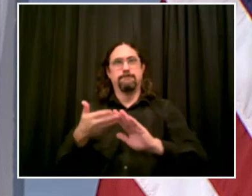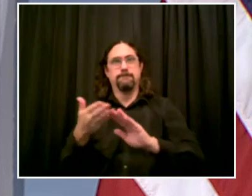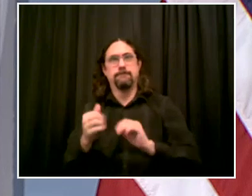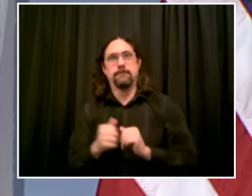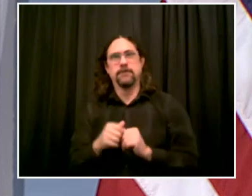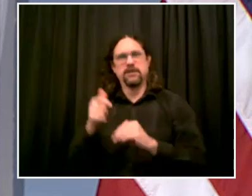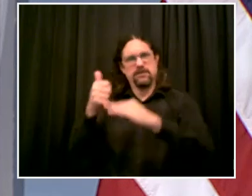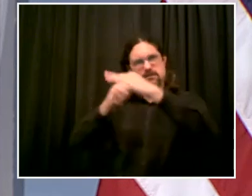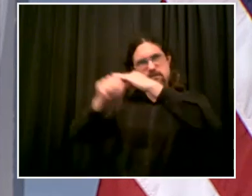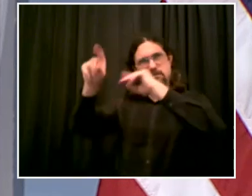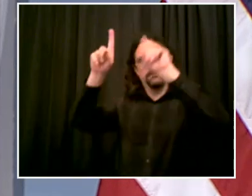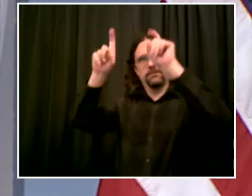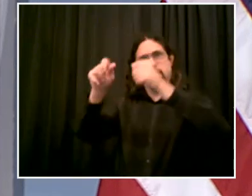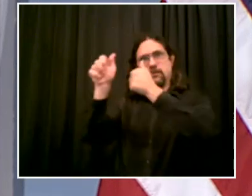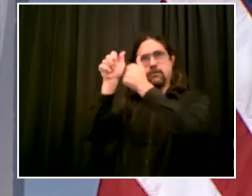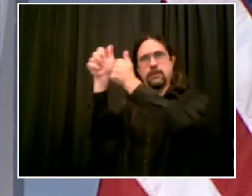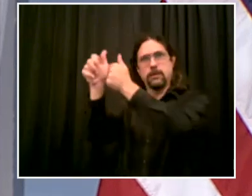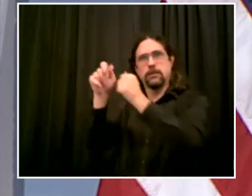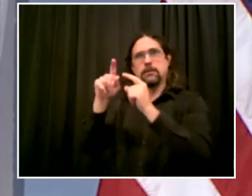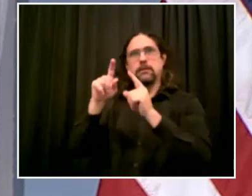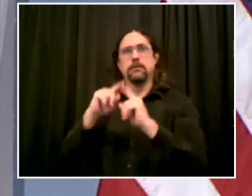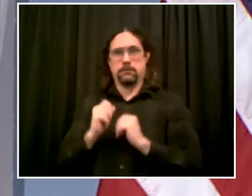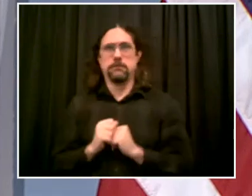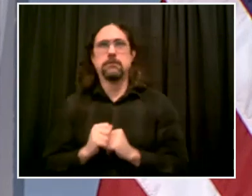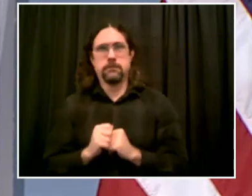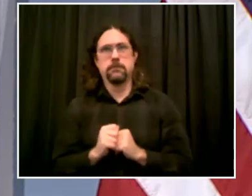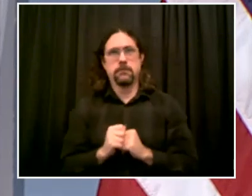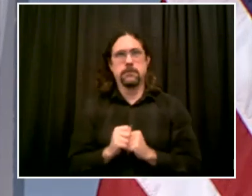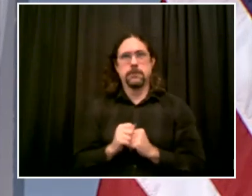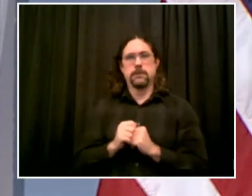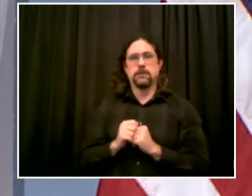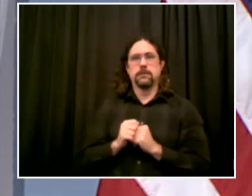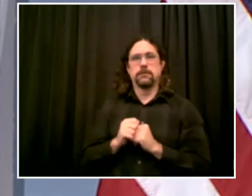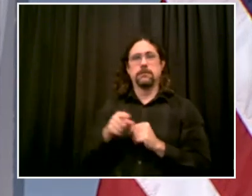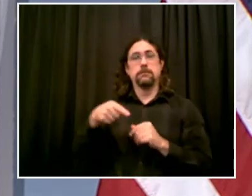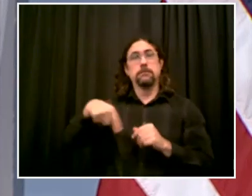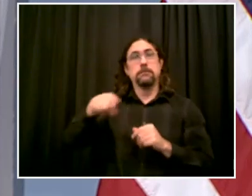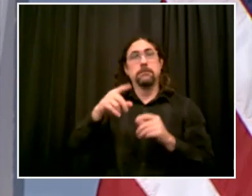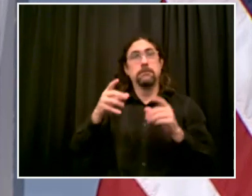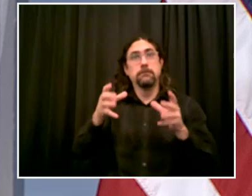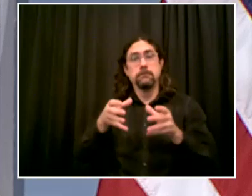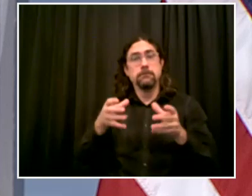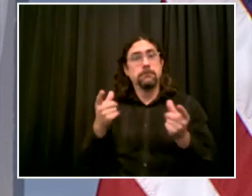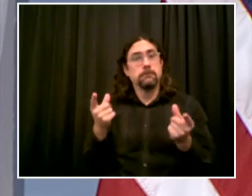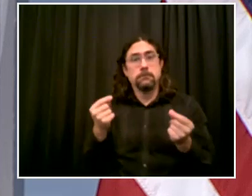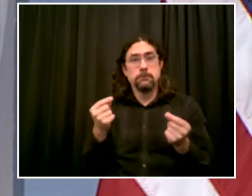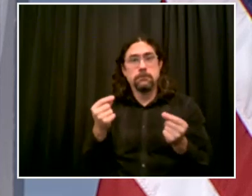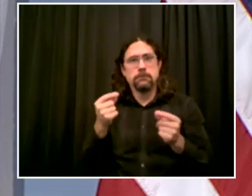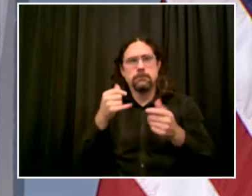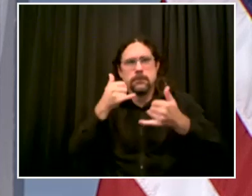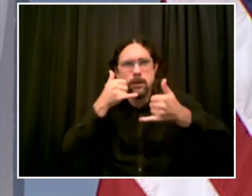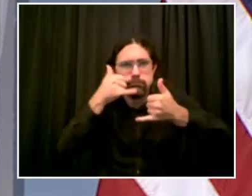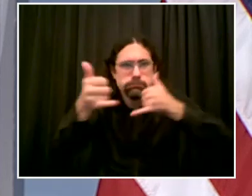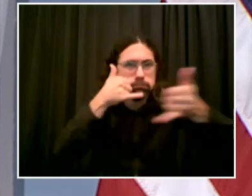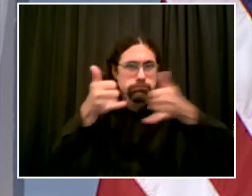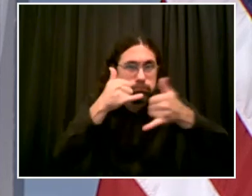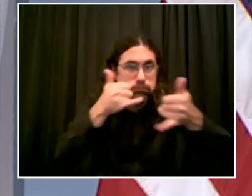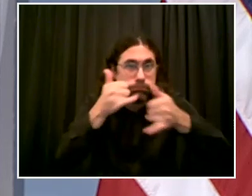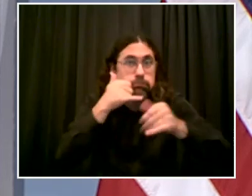TODAY, TEST AND TRACE CORP IS HELPING NEW YORKERS CONNECT WITH HOTELS SO THEHAY VA E SFEA SPACE AND THE AMENITIES THAT